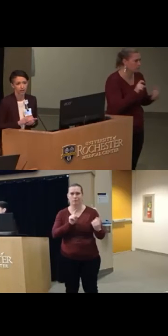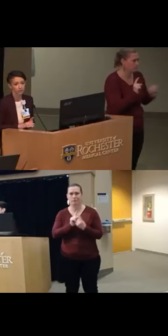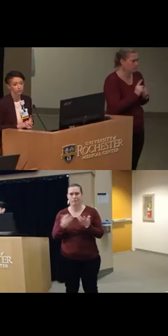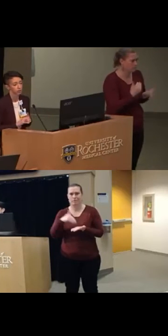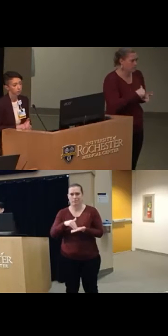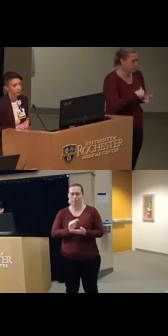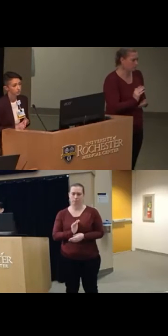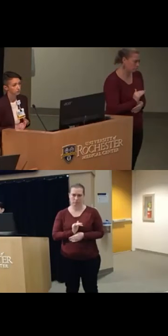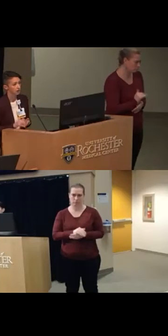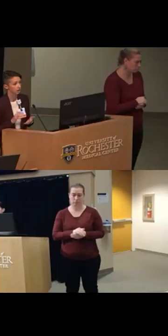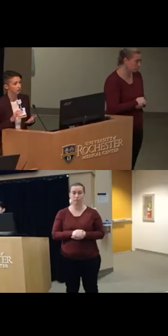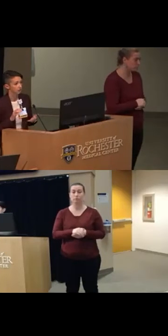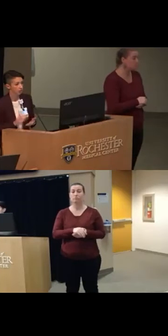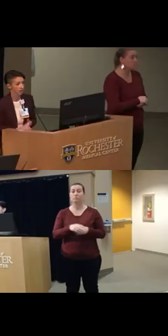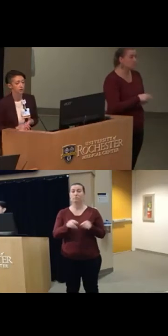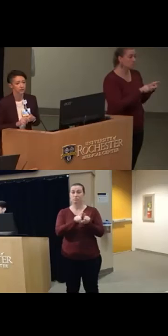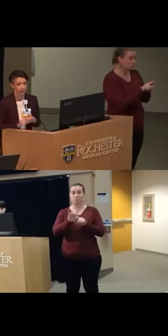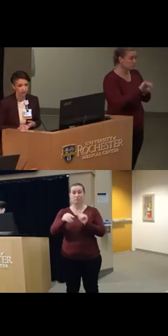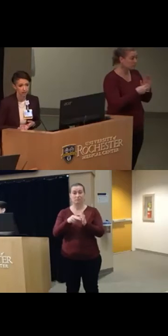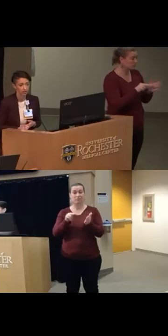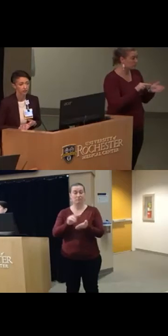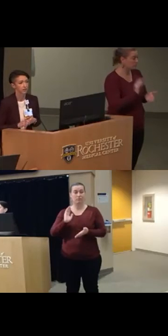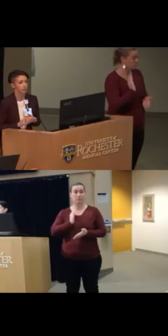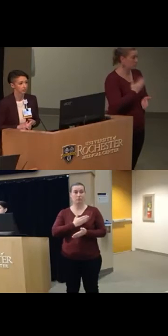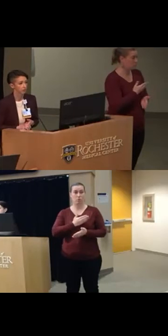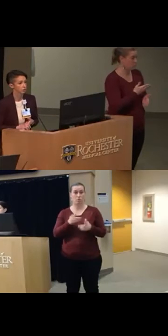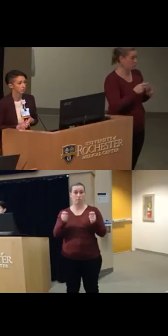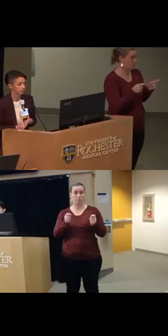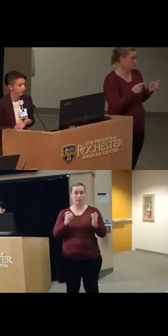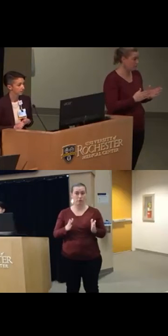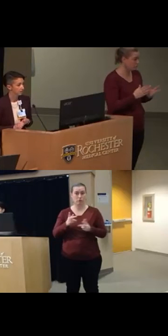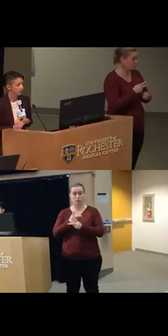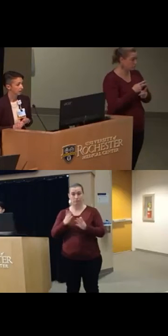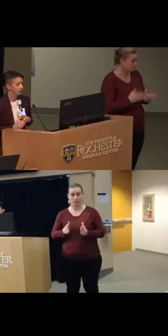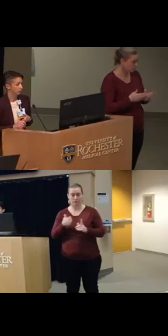managers and supervisors are talking about mental health and they're referring to our program and